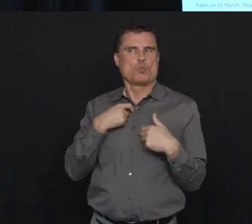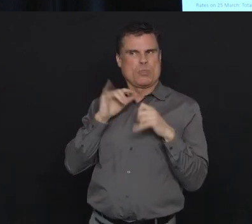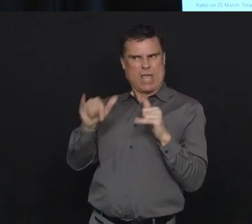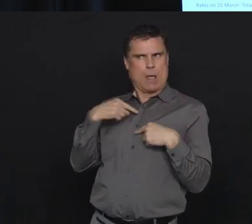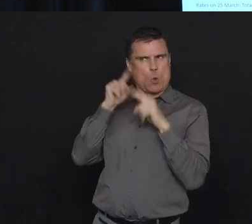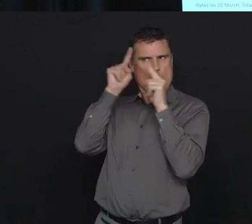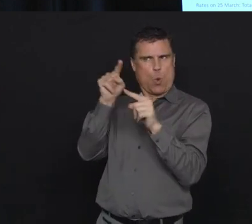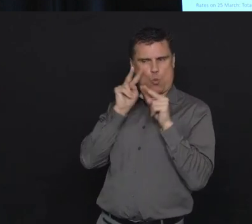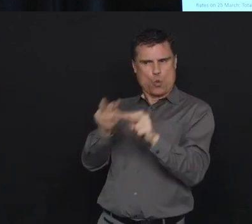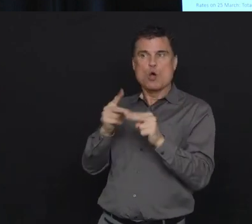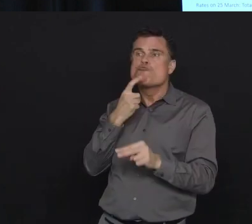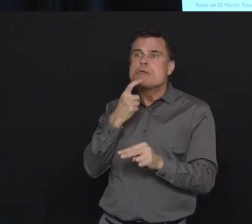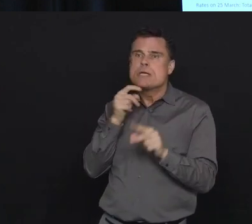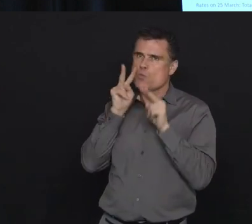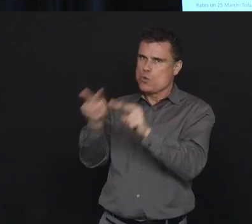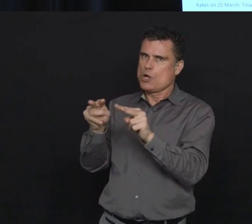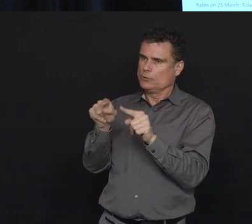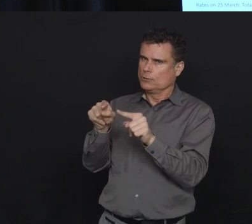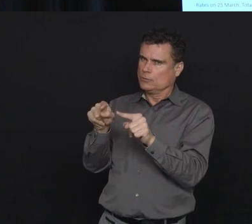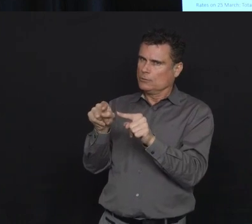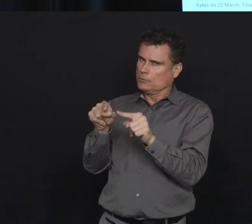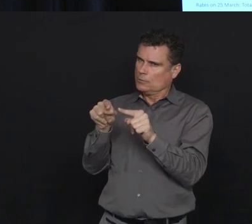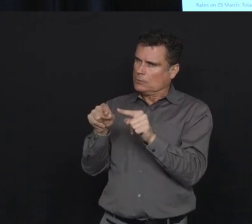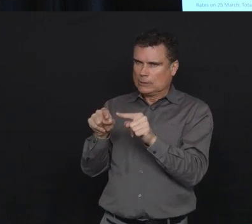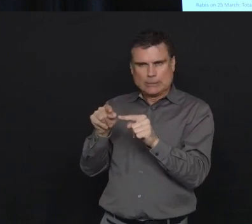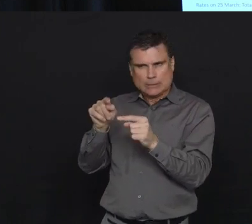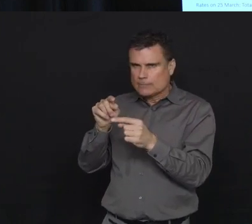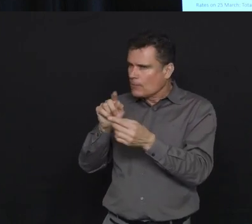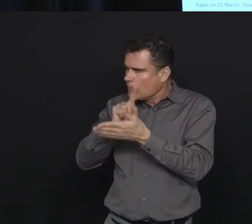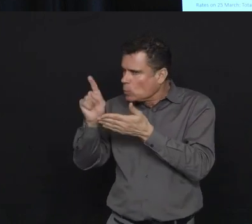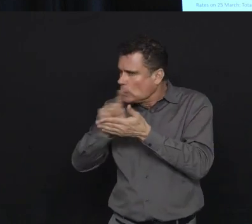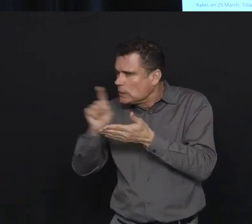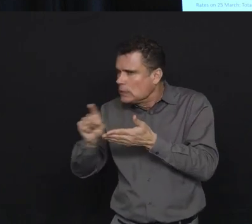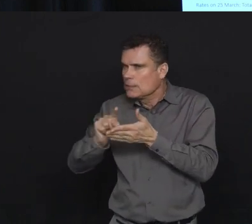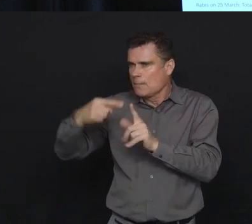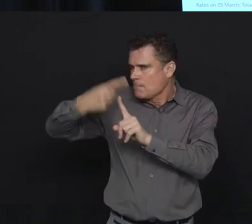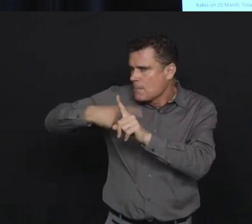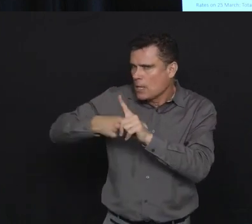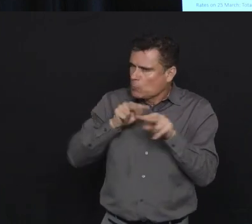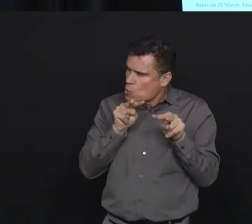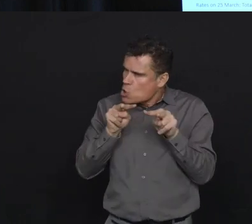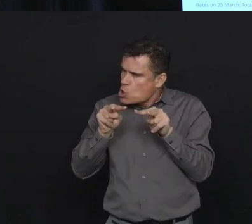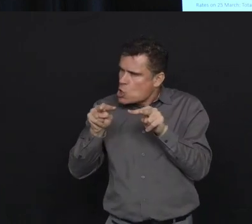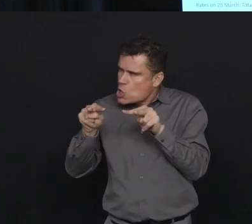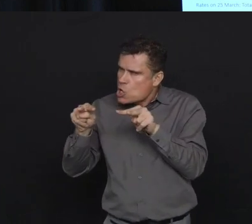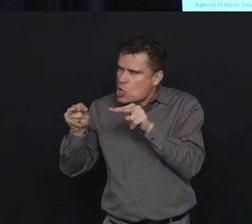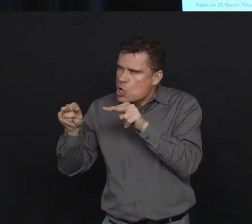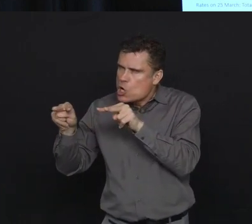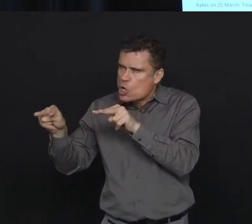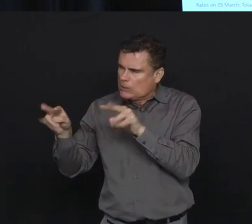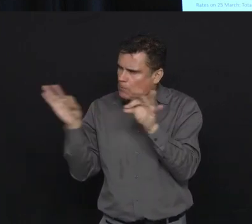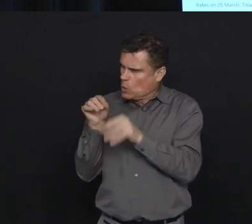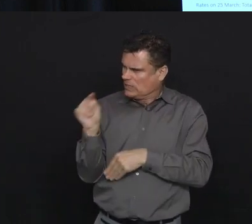coming weeks and months. That is the part we talk about when we are seeing bending or flattening the curve.